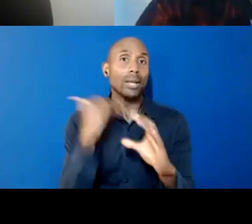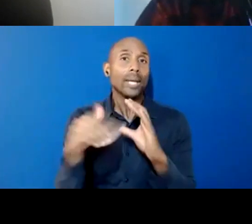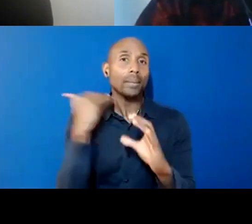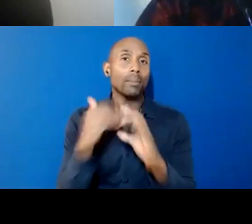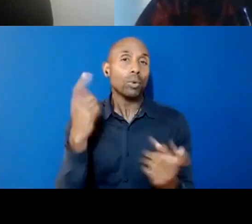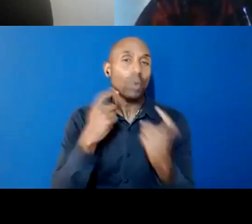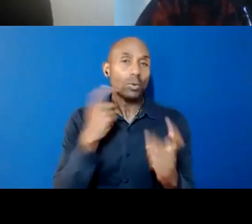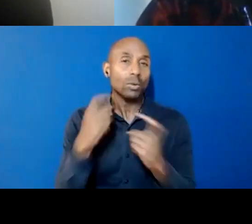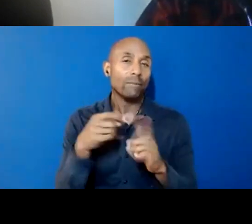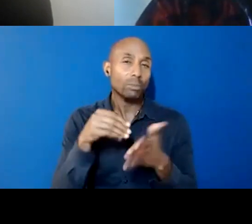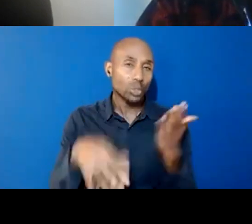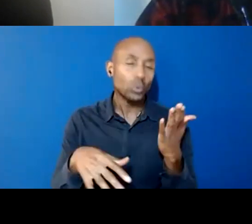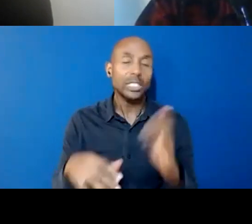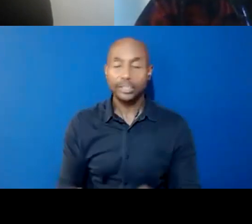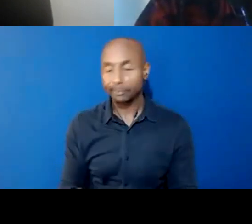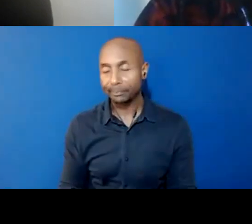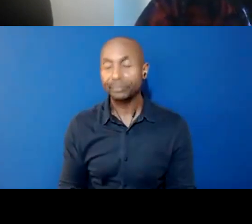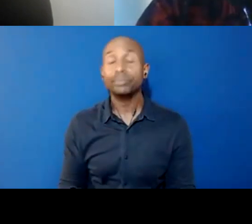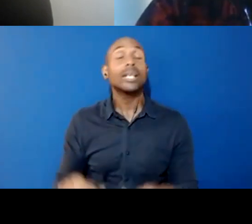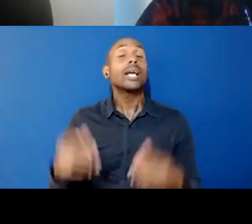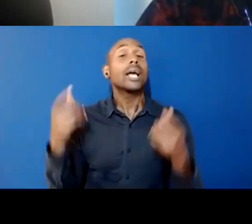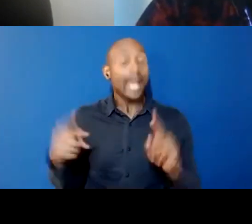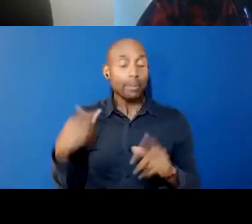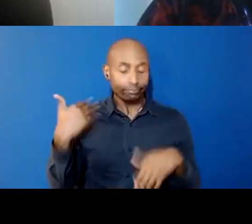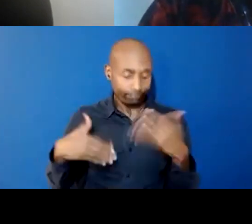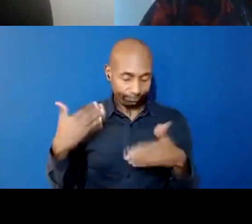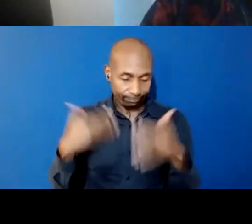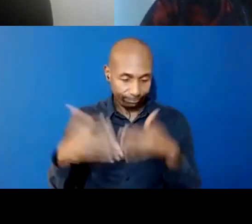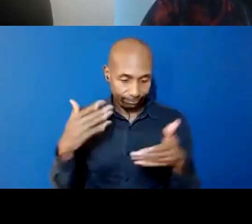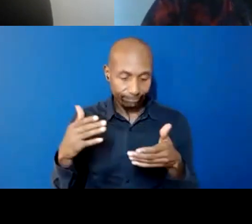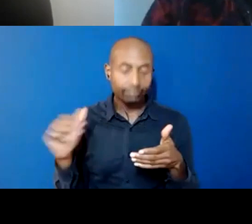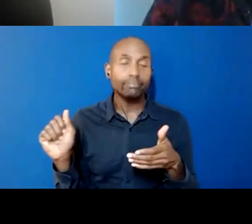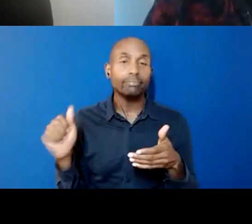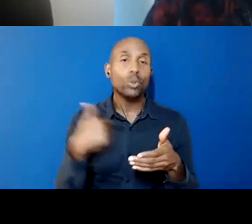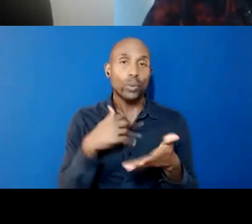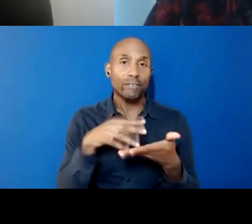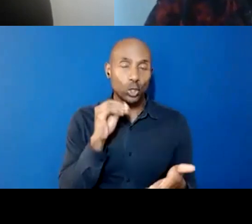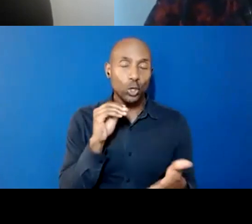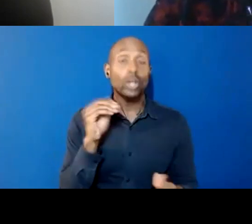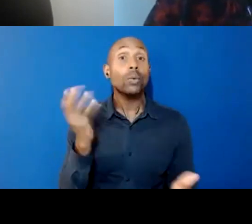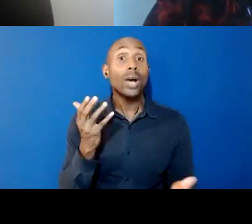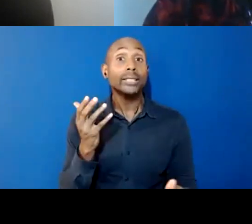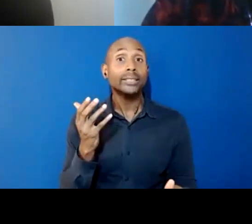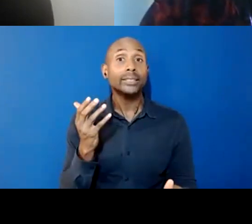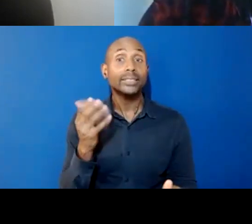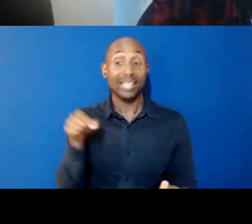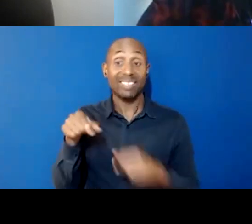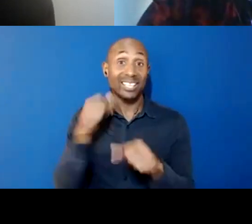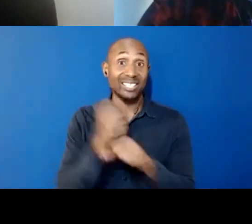what we learned afterward was that students had an easier time this year in their outreach